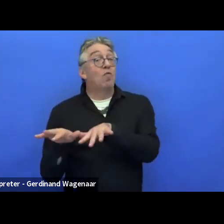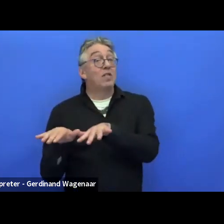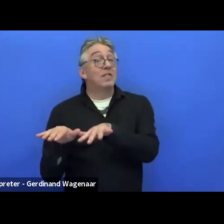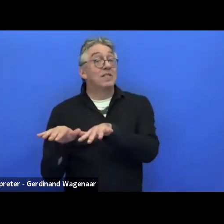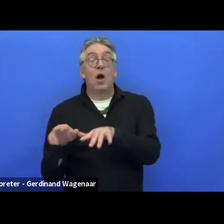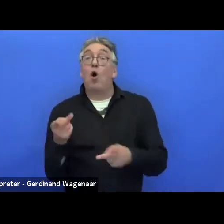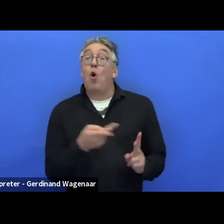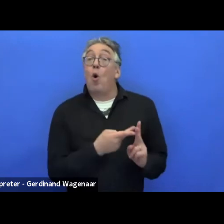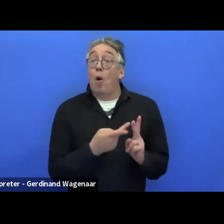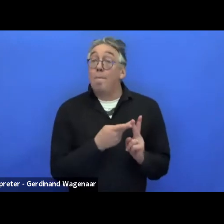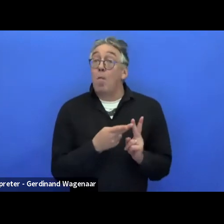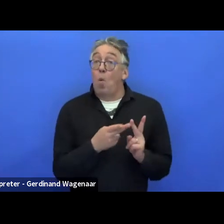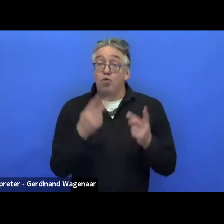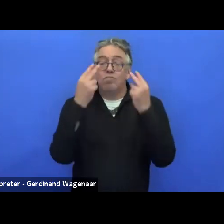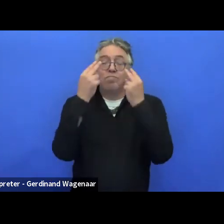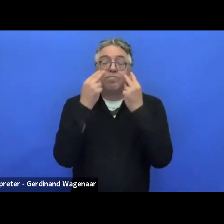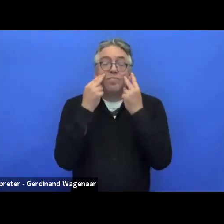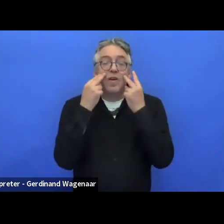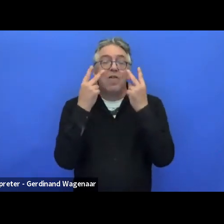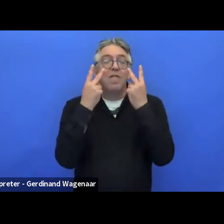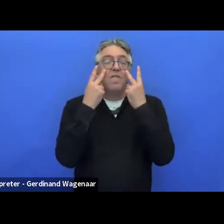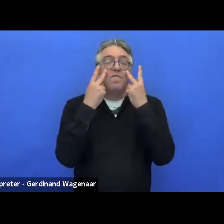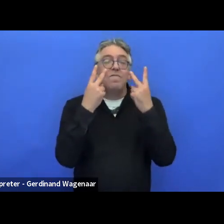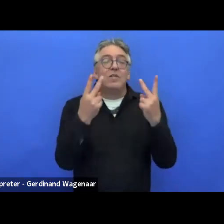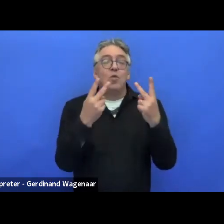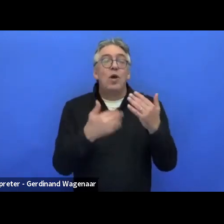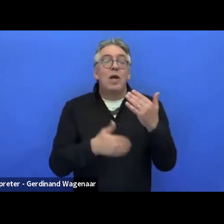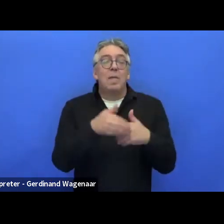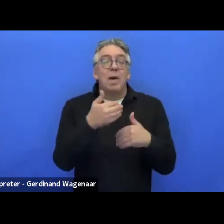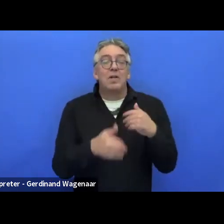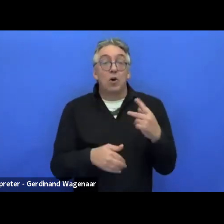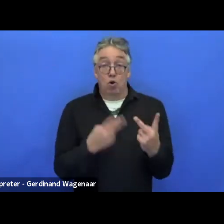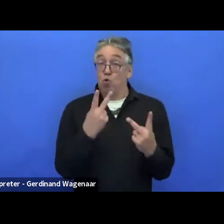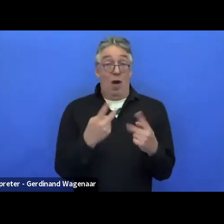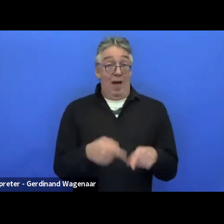and the complaints came independently and we looked into them together.